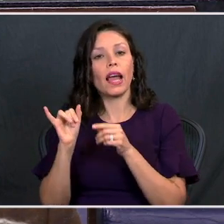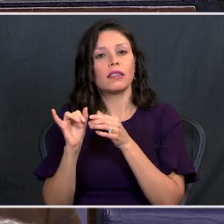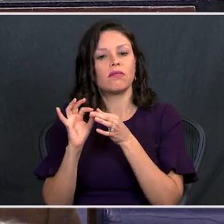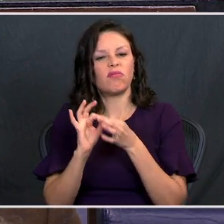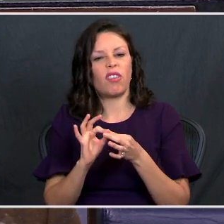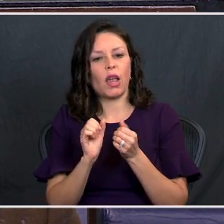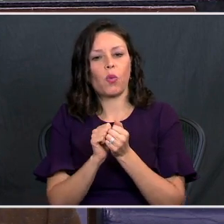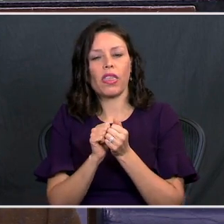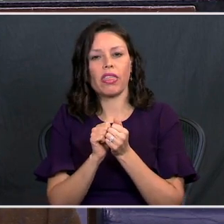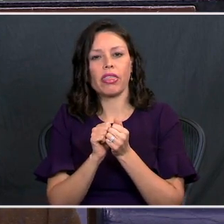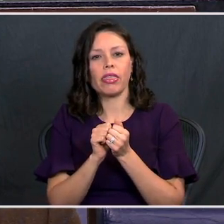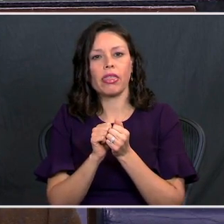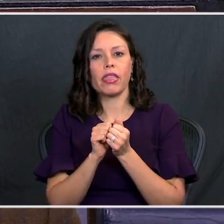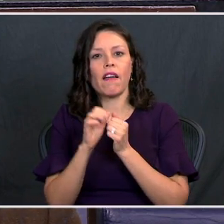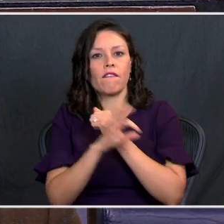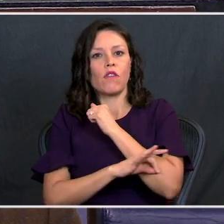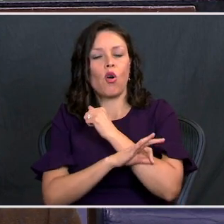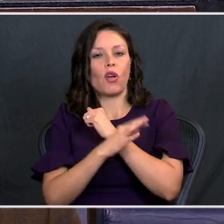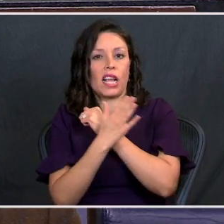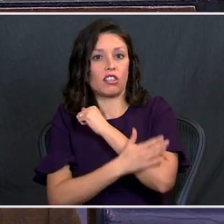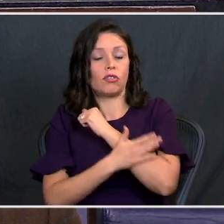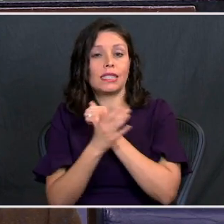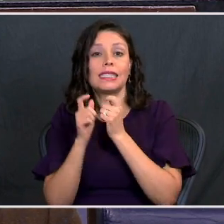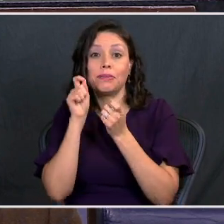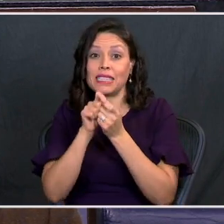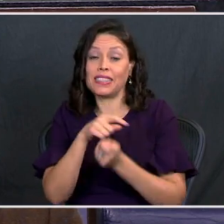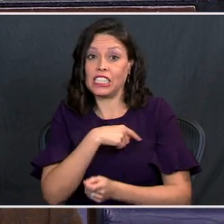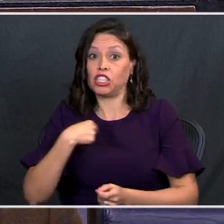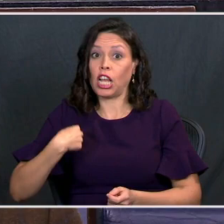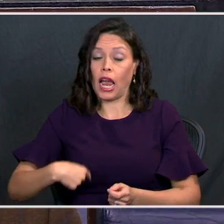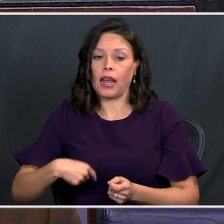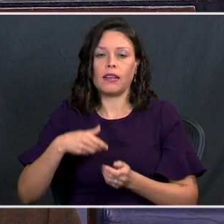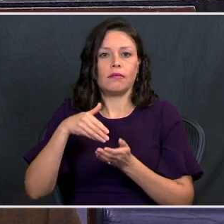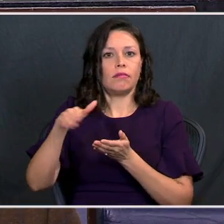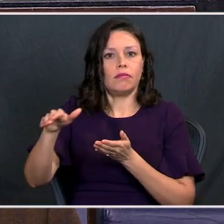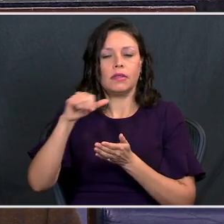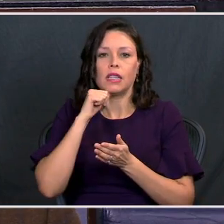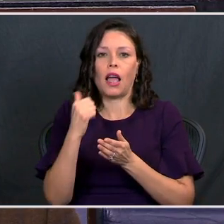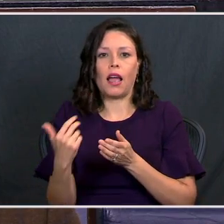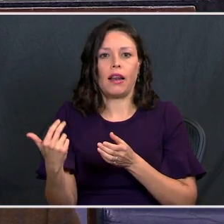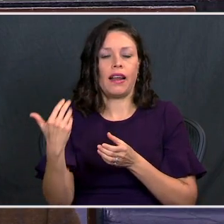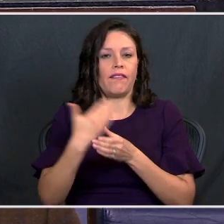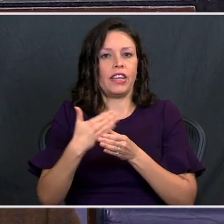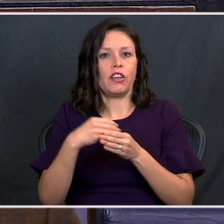at keeping foreign countries, specifically China, from interfering in the U.S. power grid.